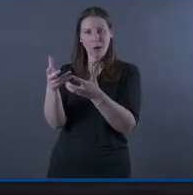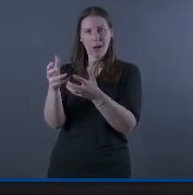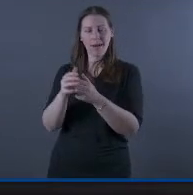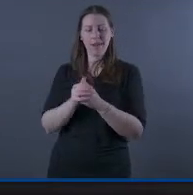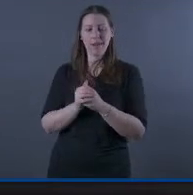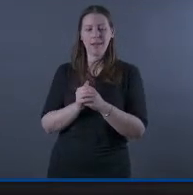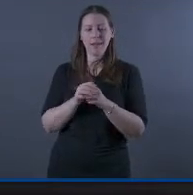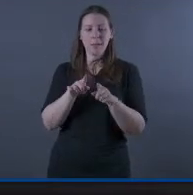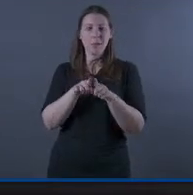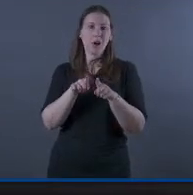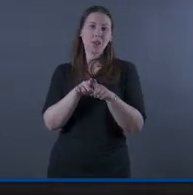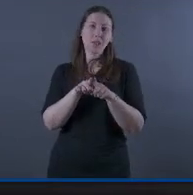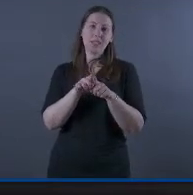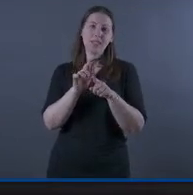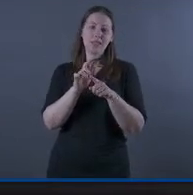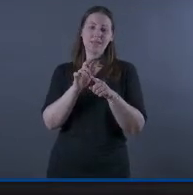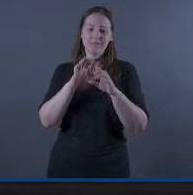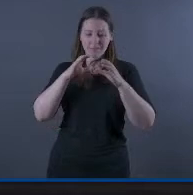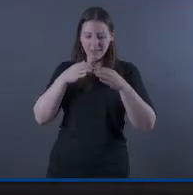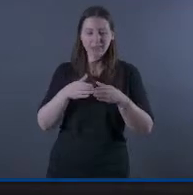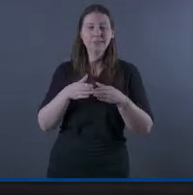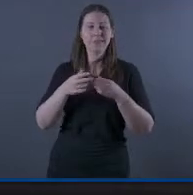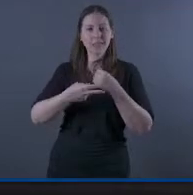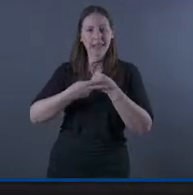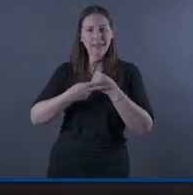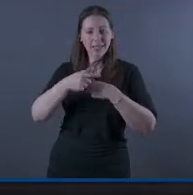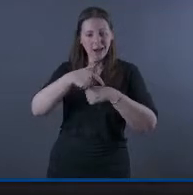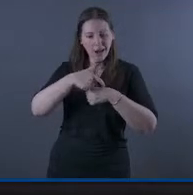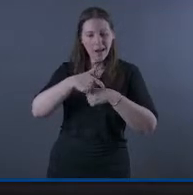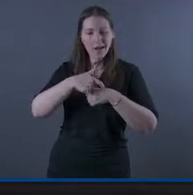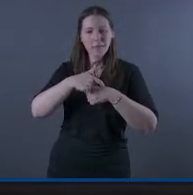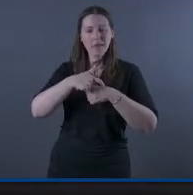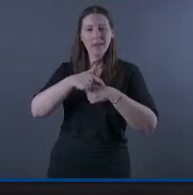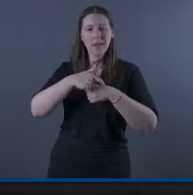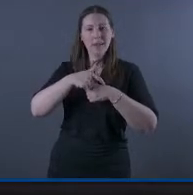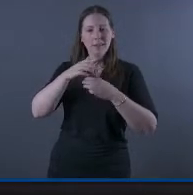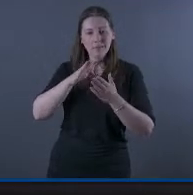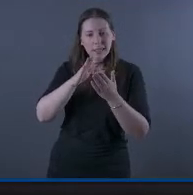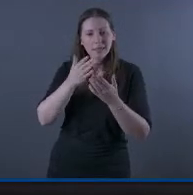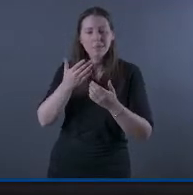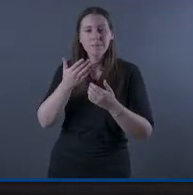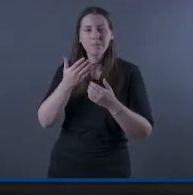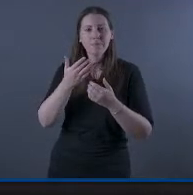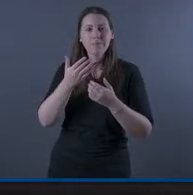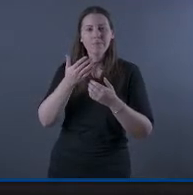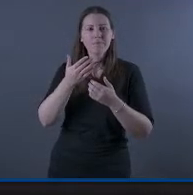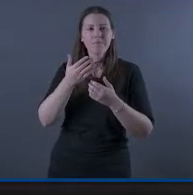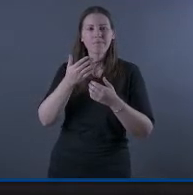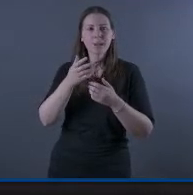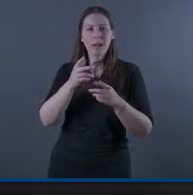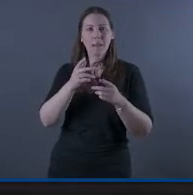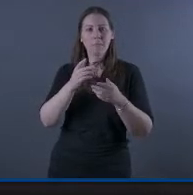taking all the advice from the partners that we're working with, who really know the people they're trying to reach.